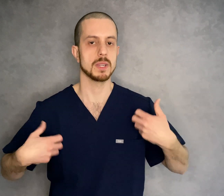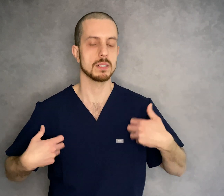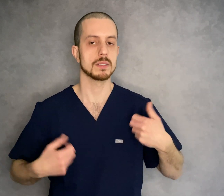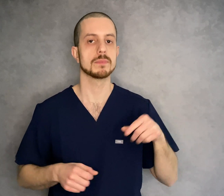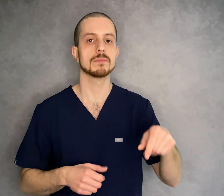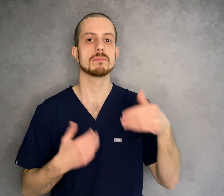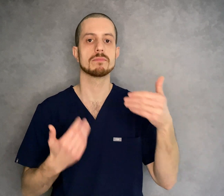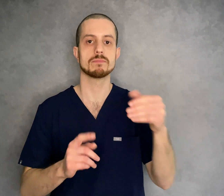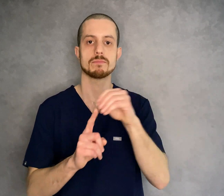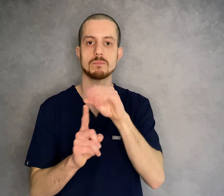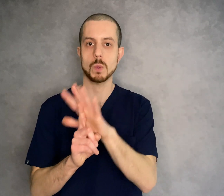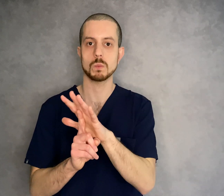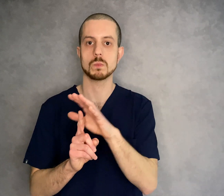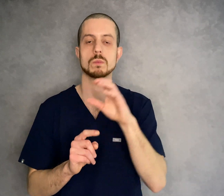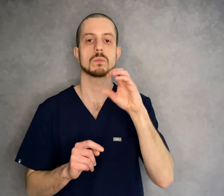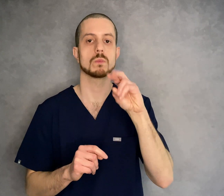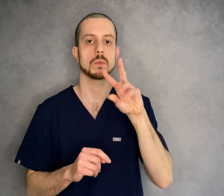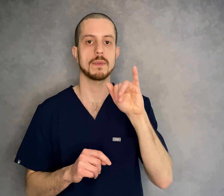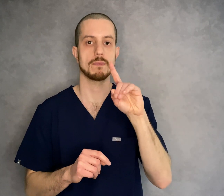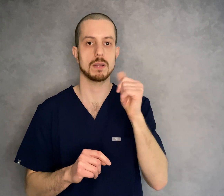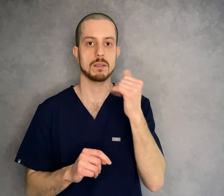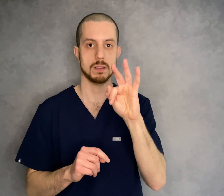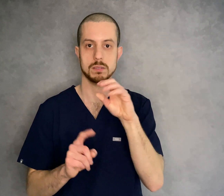They were exposed to the virus causing COVID-19.